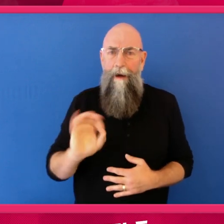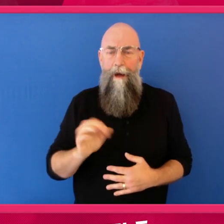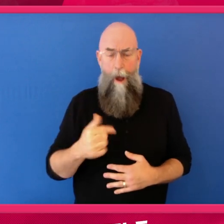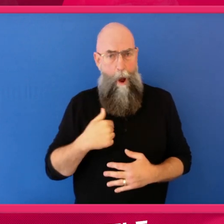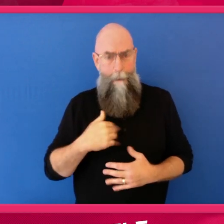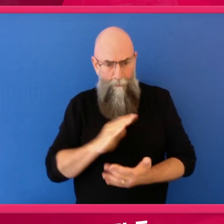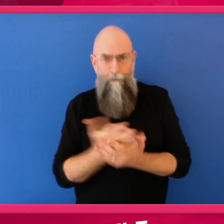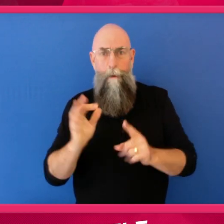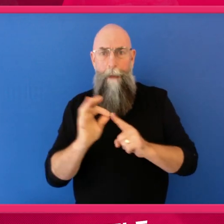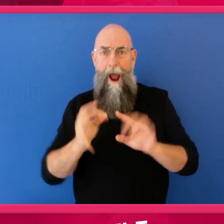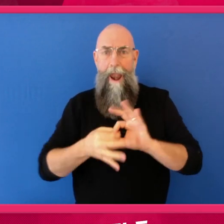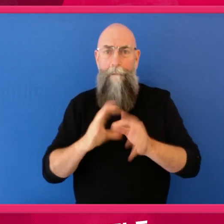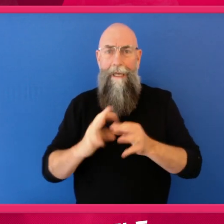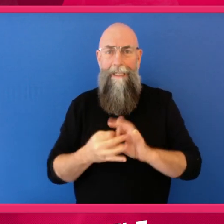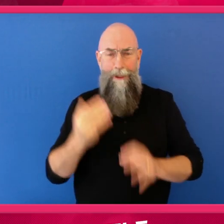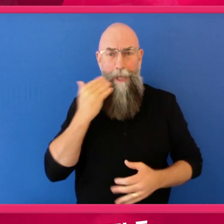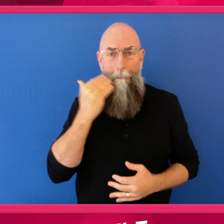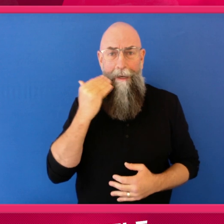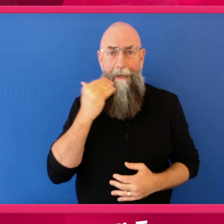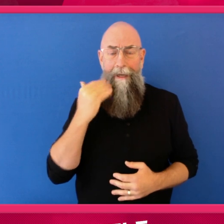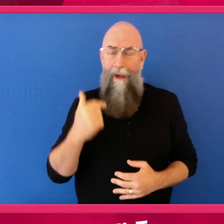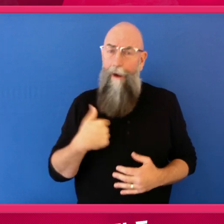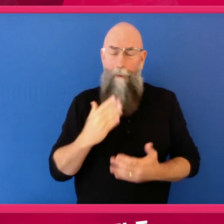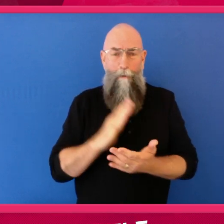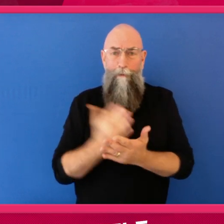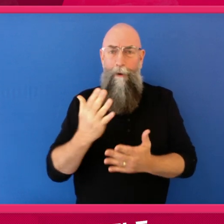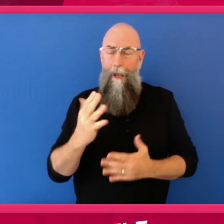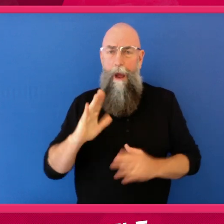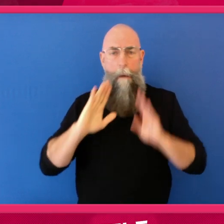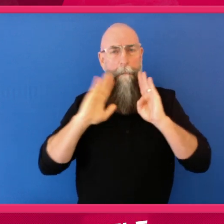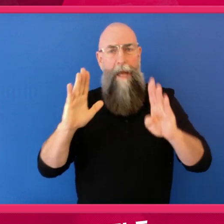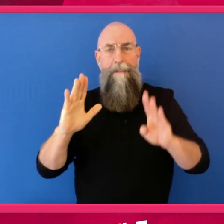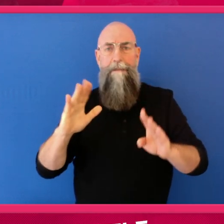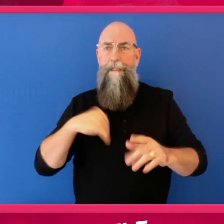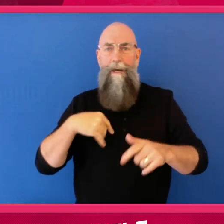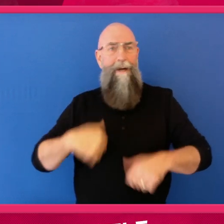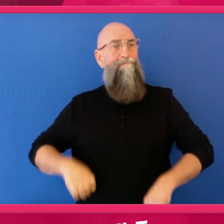that's, it's just amazing to be able to say that. And I think I'm still dreaming about